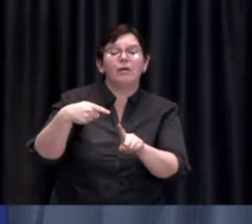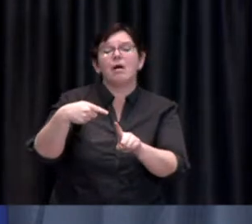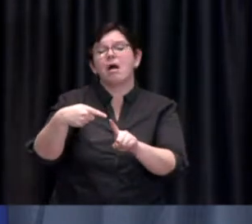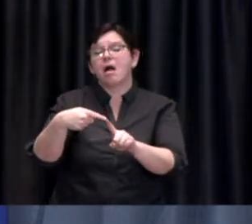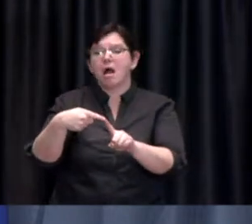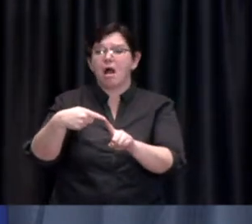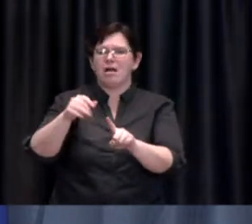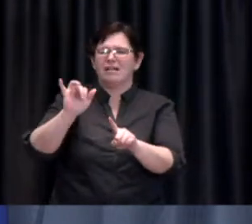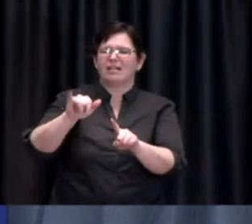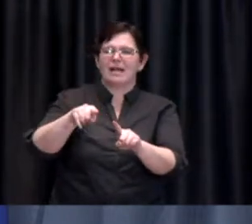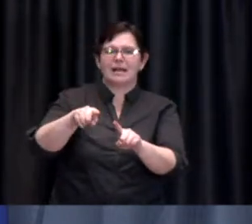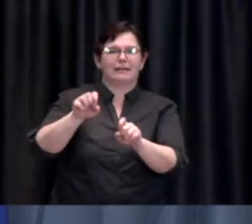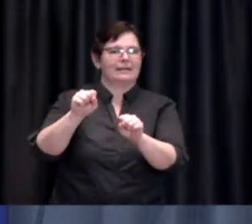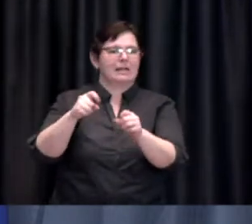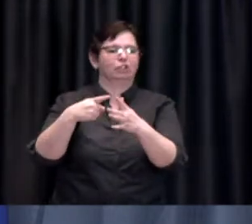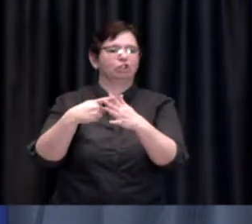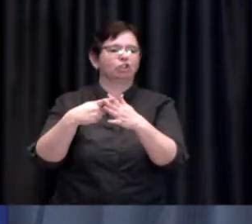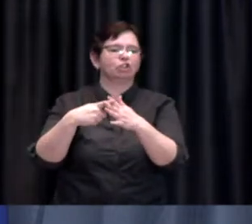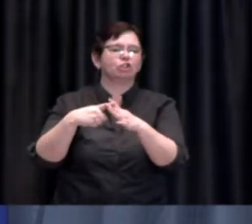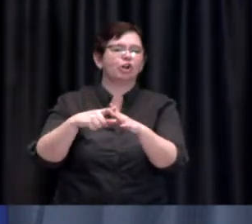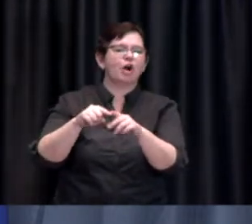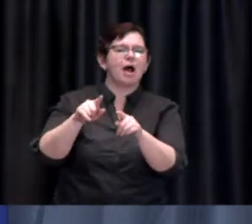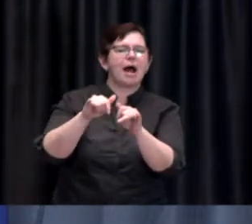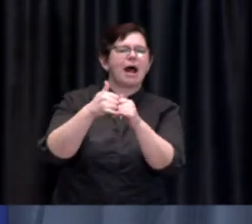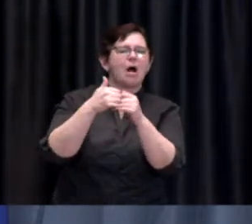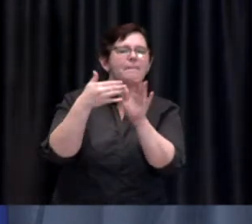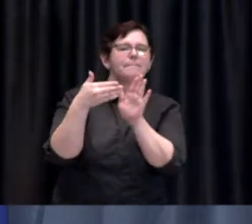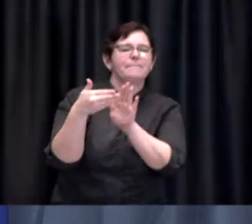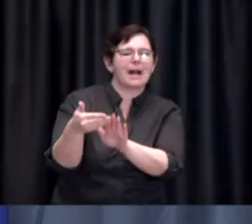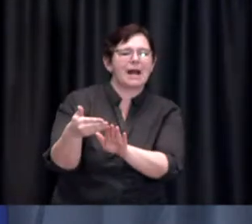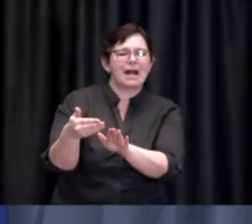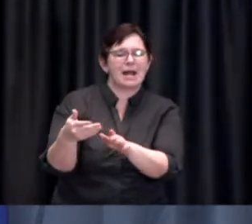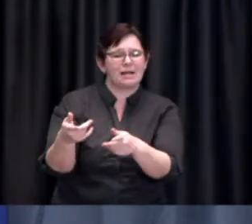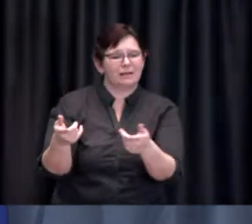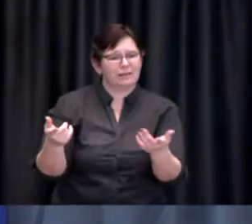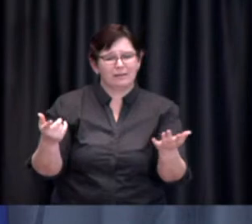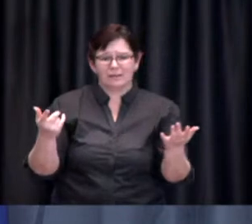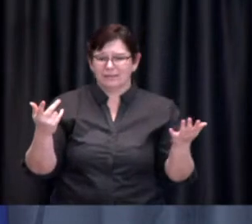see the city reopened I think everybody wants to see us move out of the lockdown situation